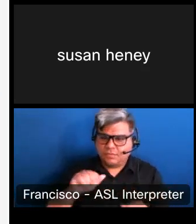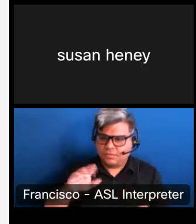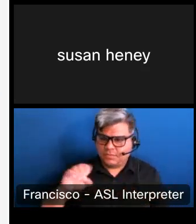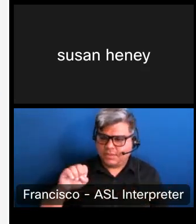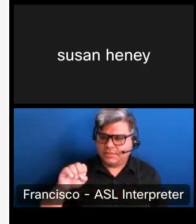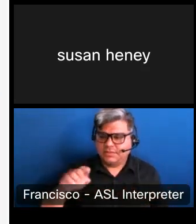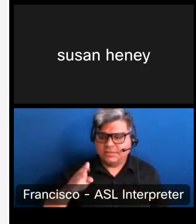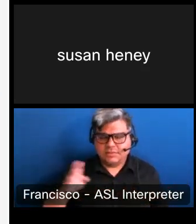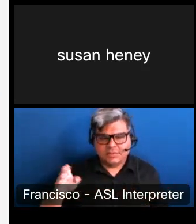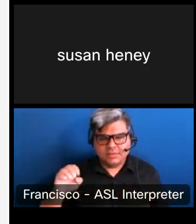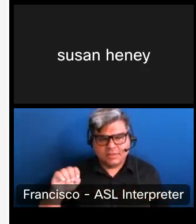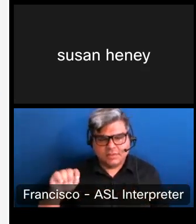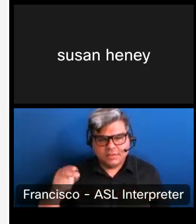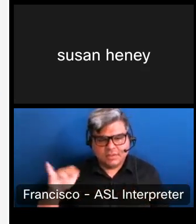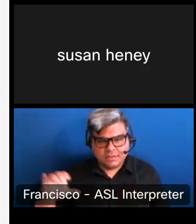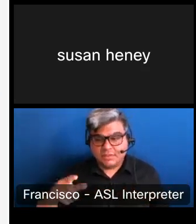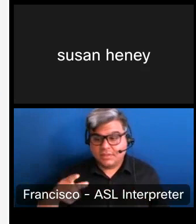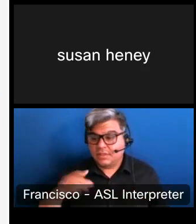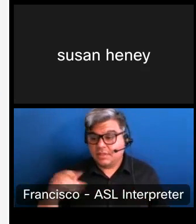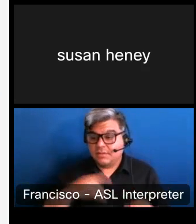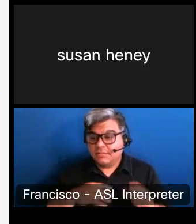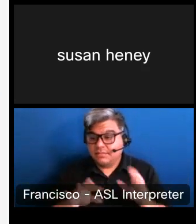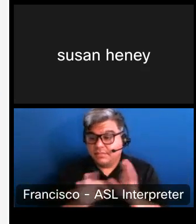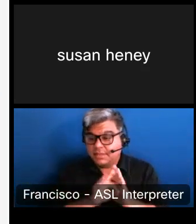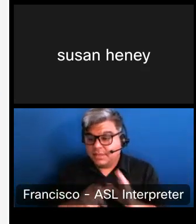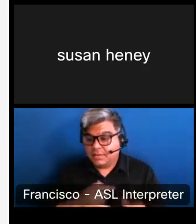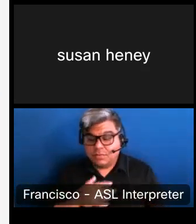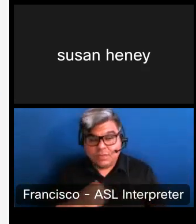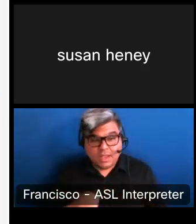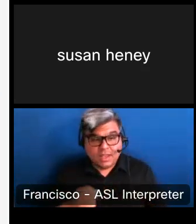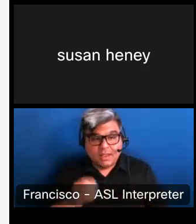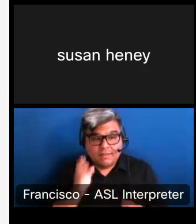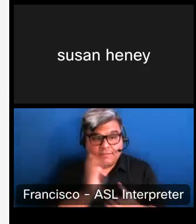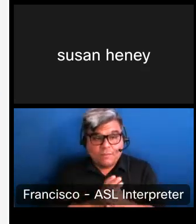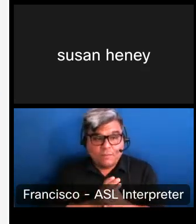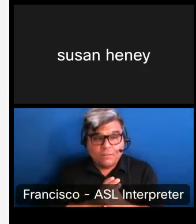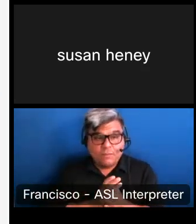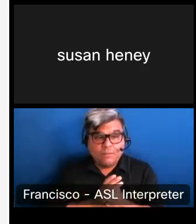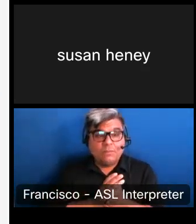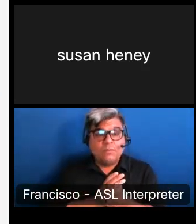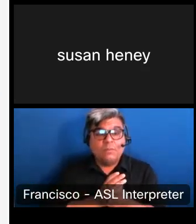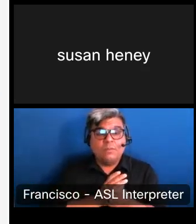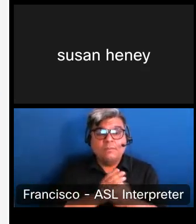and I'm going to select the White folder. And then I want to select the option White only.